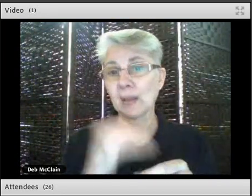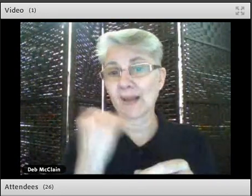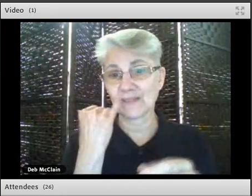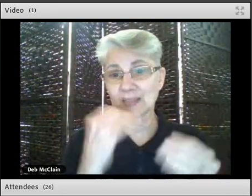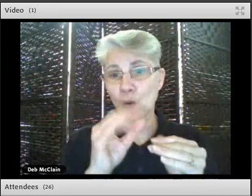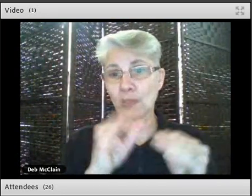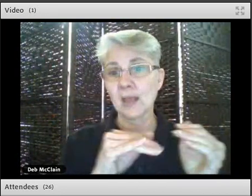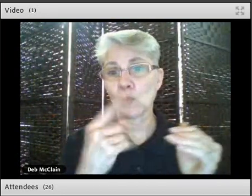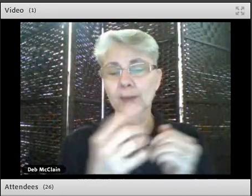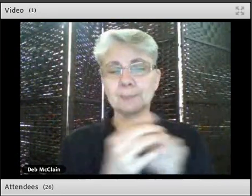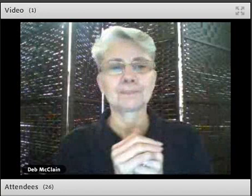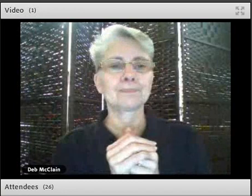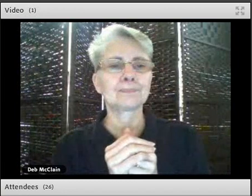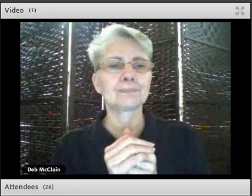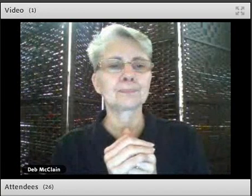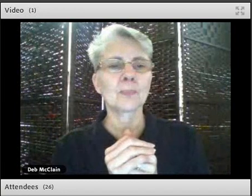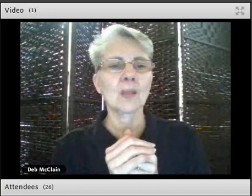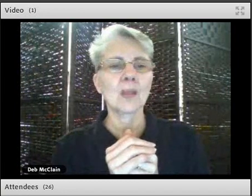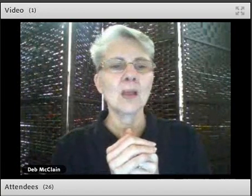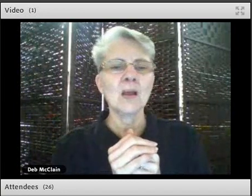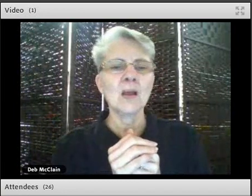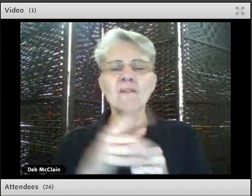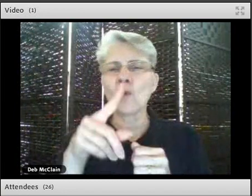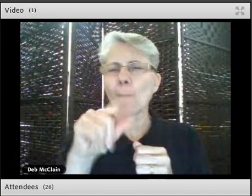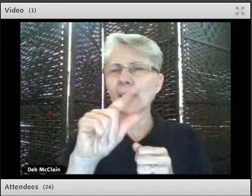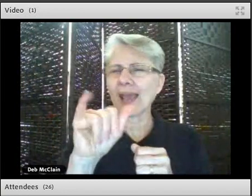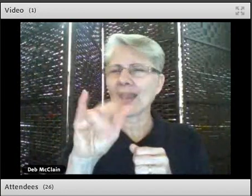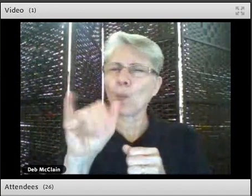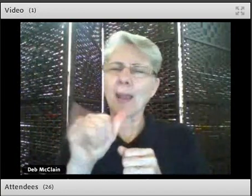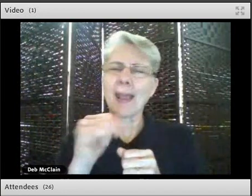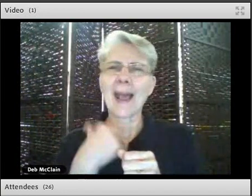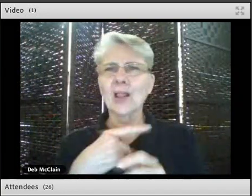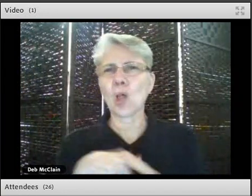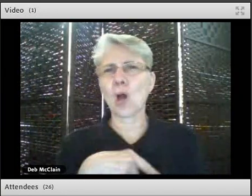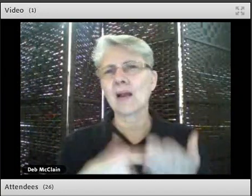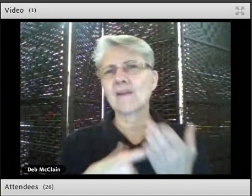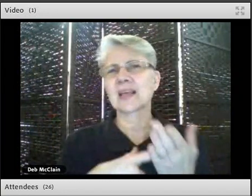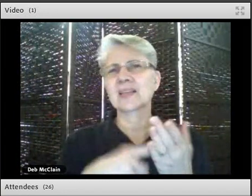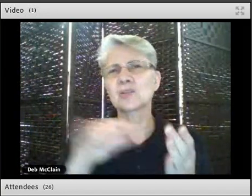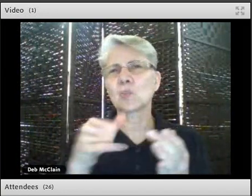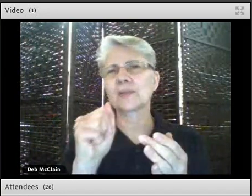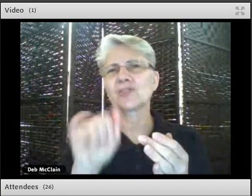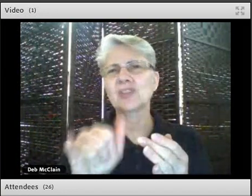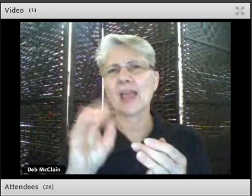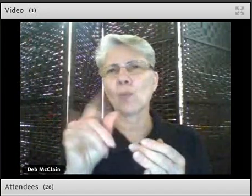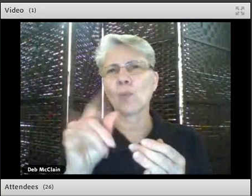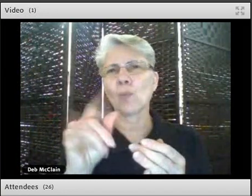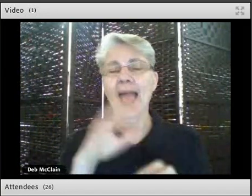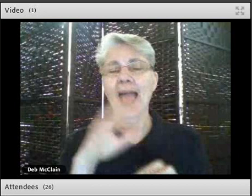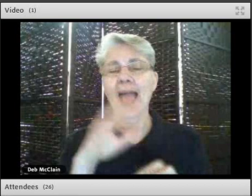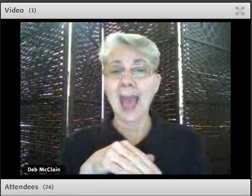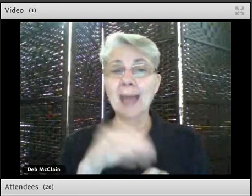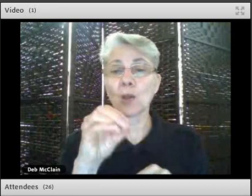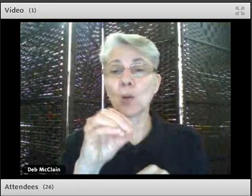and also with some other people who are media catalogers.